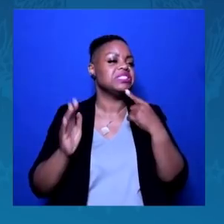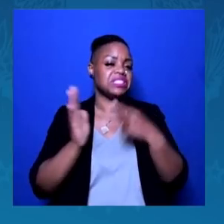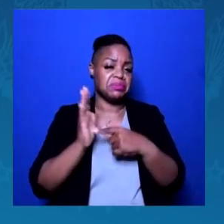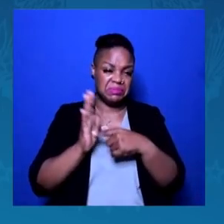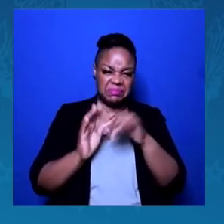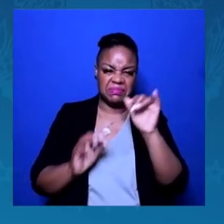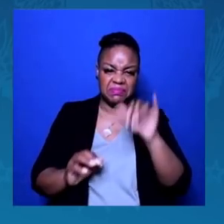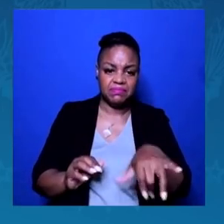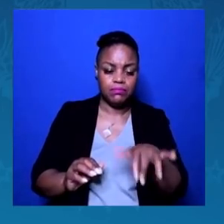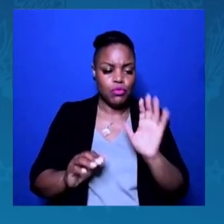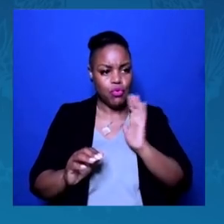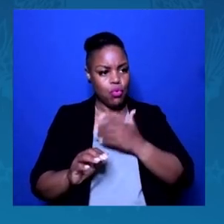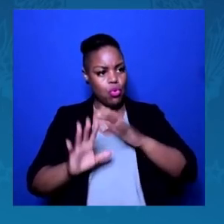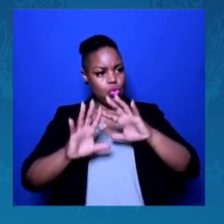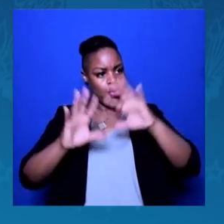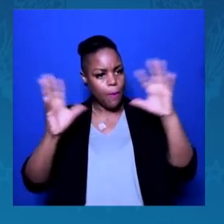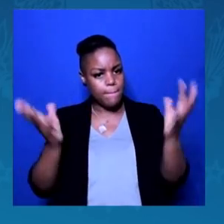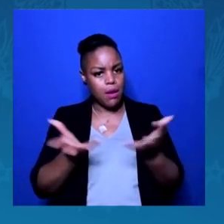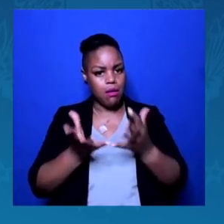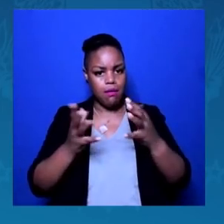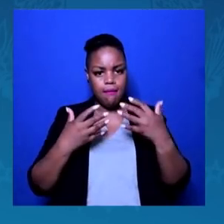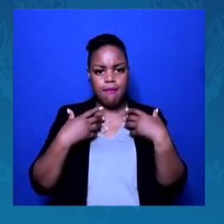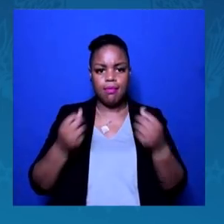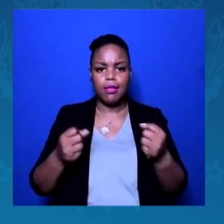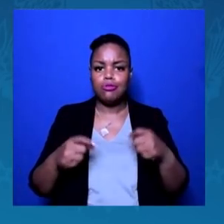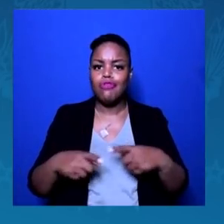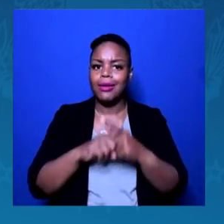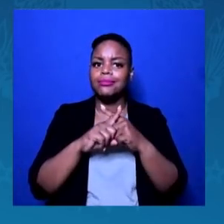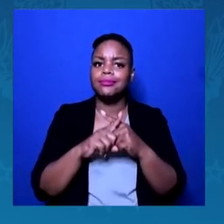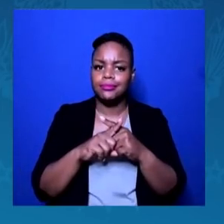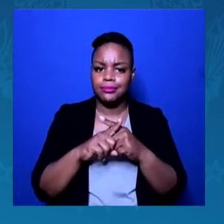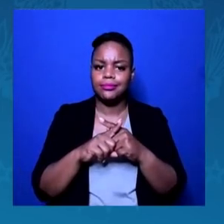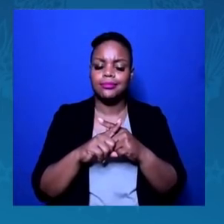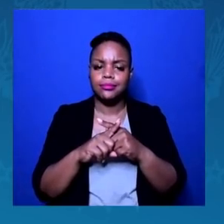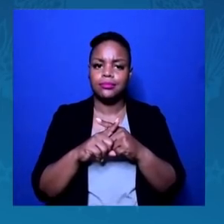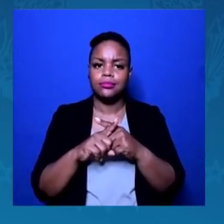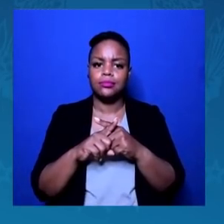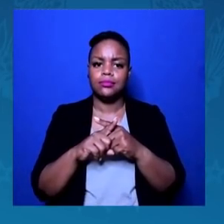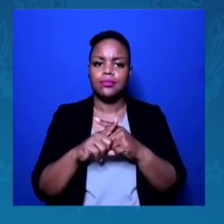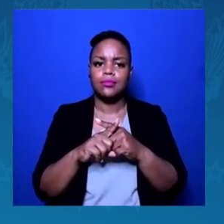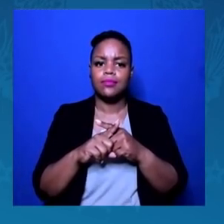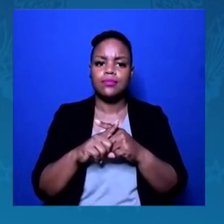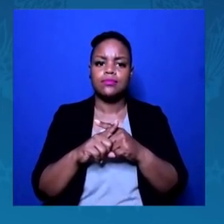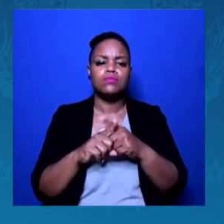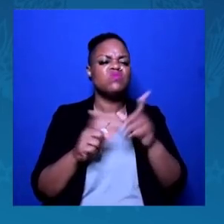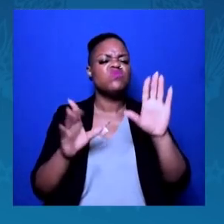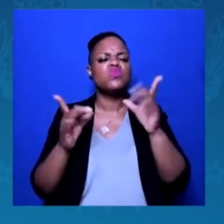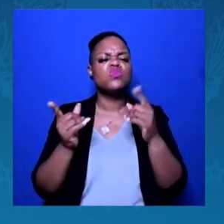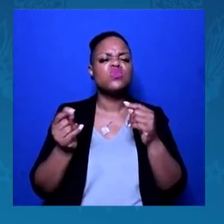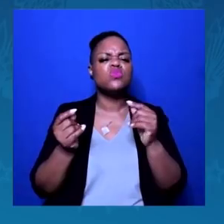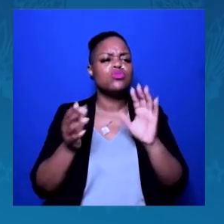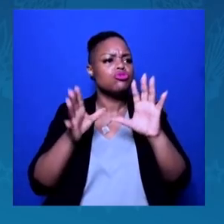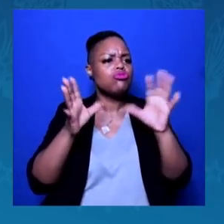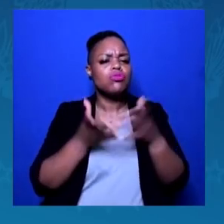and what we can do together to join forces to not only deal with the current moment, as I've said and previously mentioned,